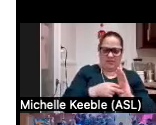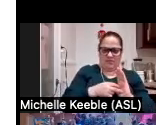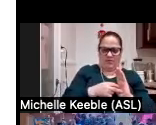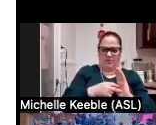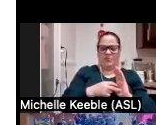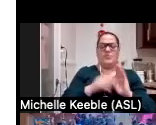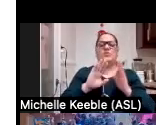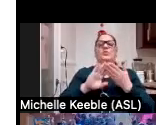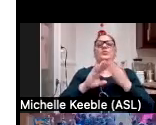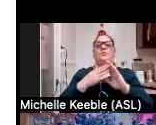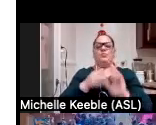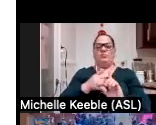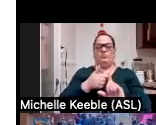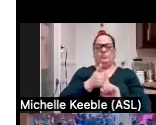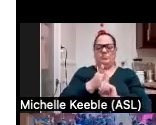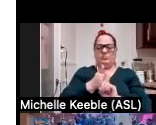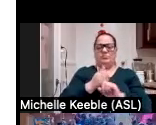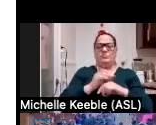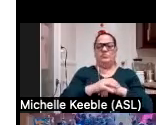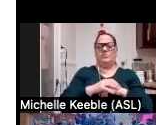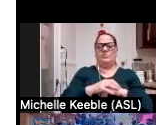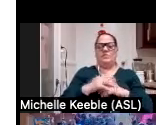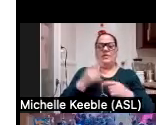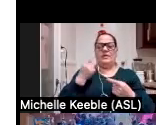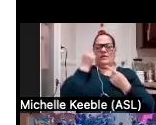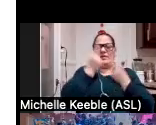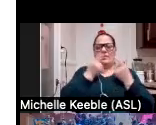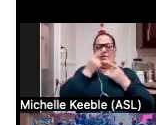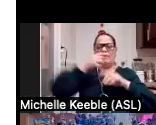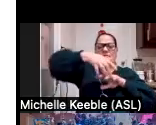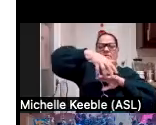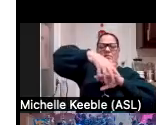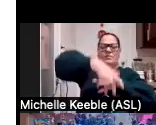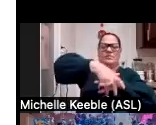impact. So that being said, I consider myself an emerging museum scholar in the field of disability